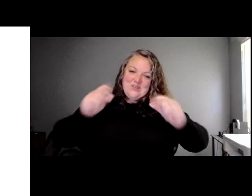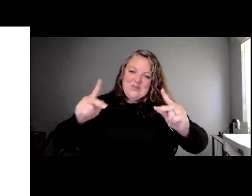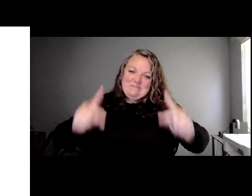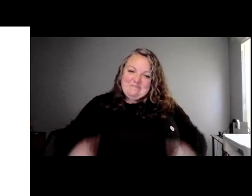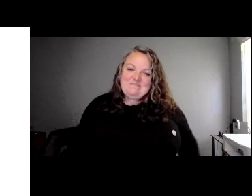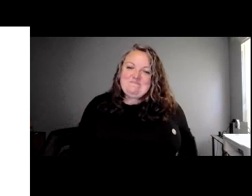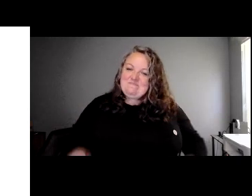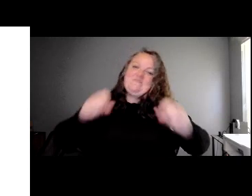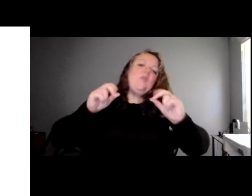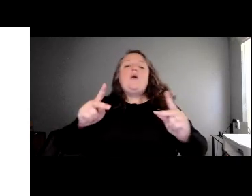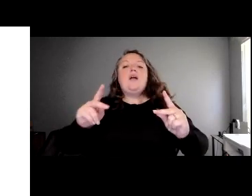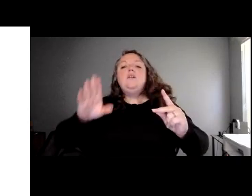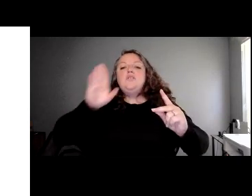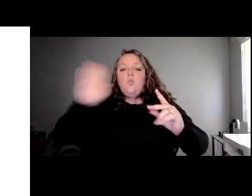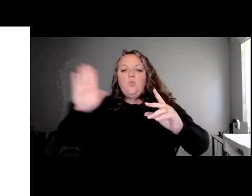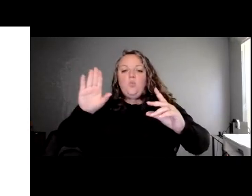Okay. So, we'll come back to you. Thank you so much.